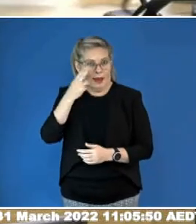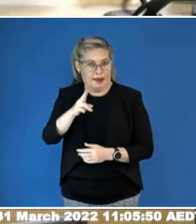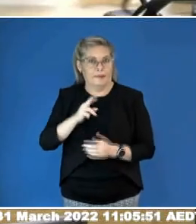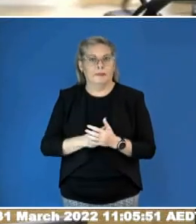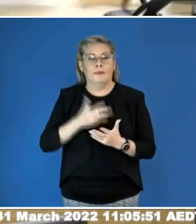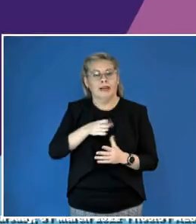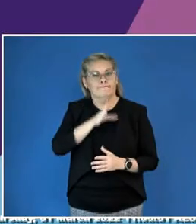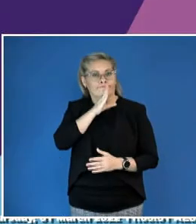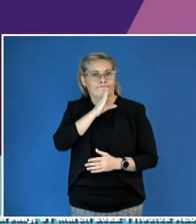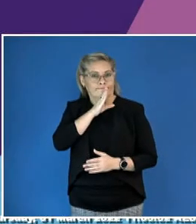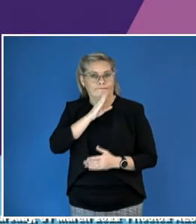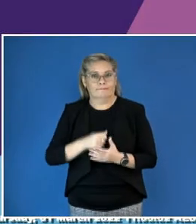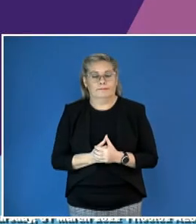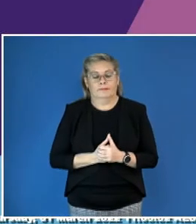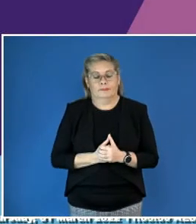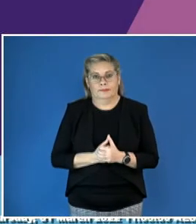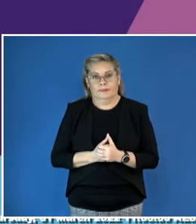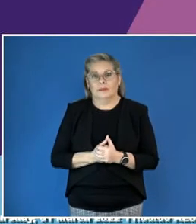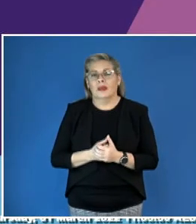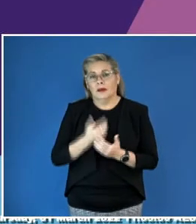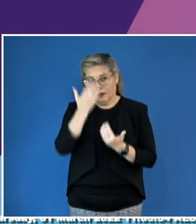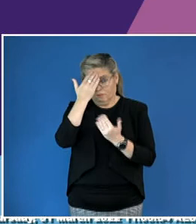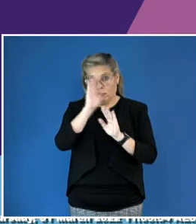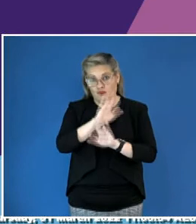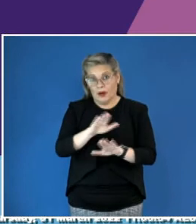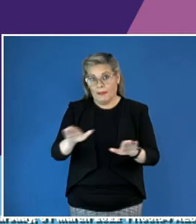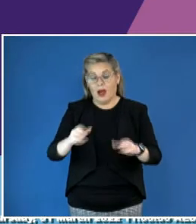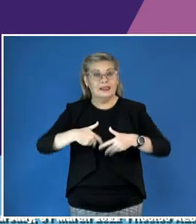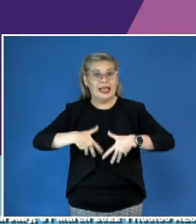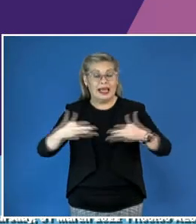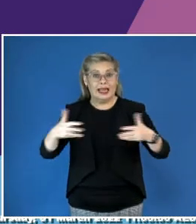If the evidence that you are about to hear raises concerns for you, please contact 1800